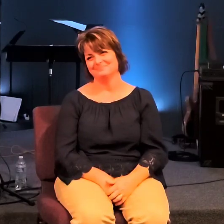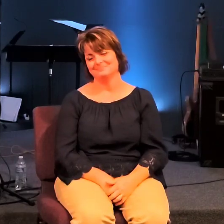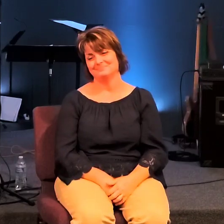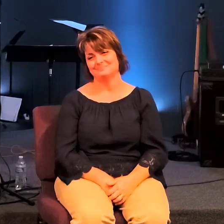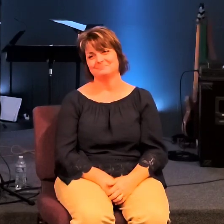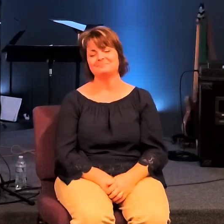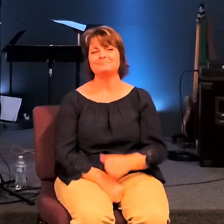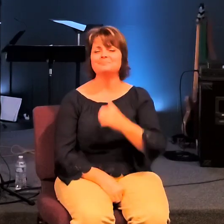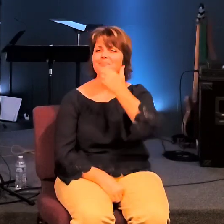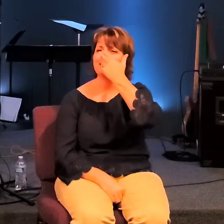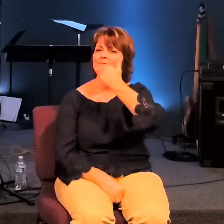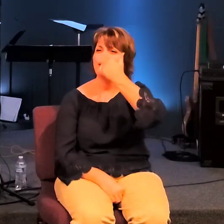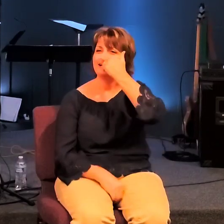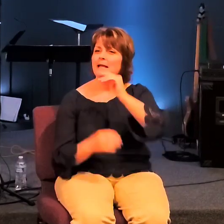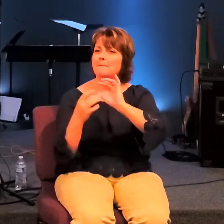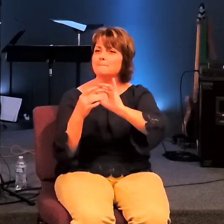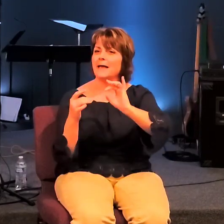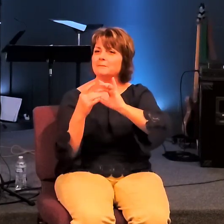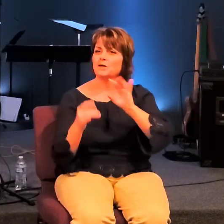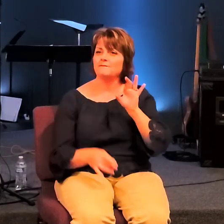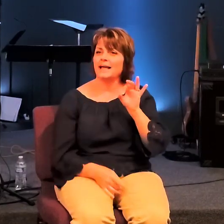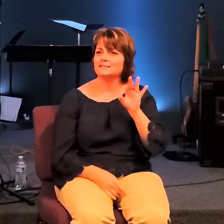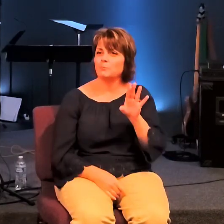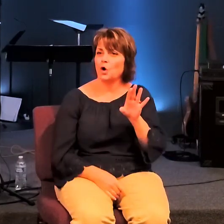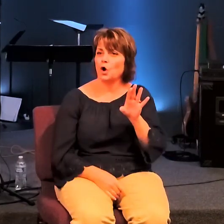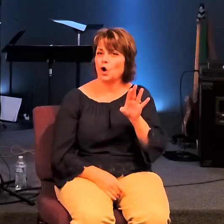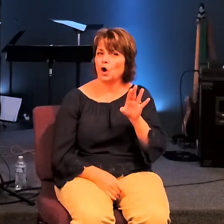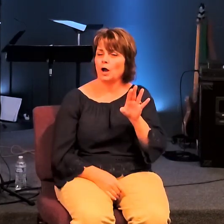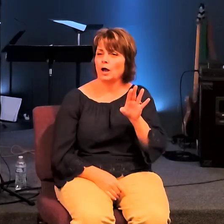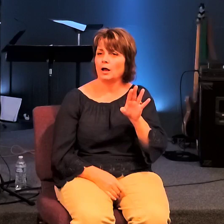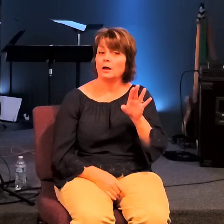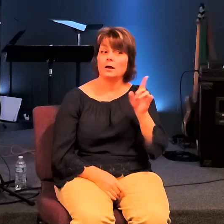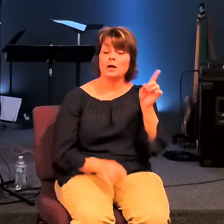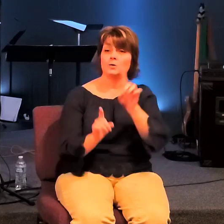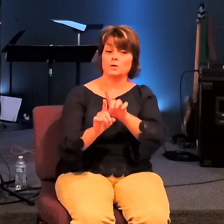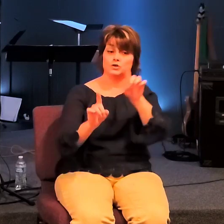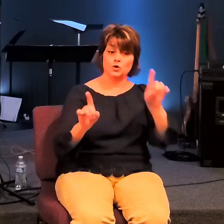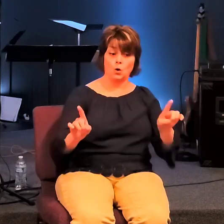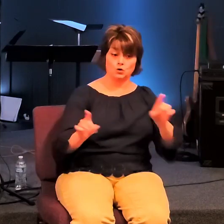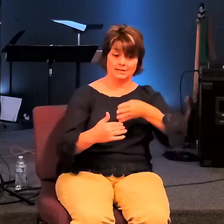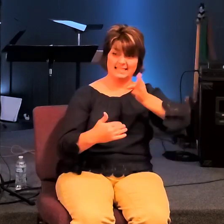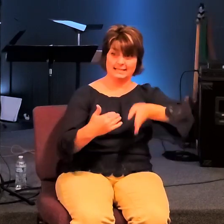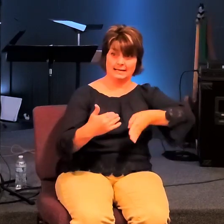social media said maybe you saw this “when social distancing ends let’s not tell some